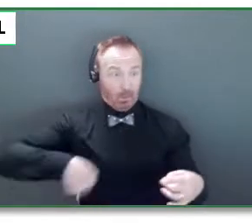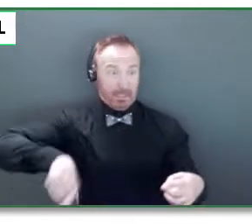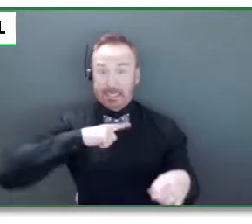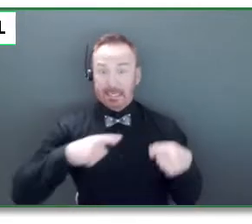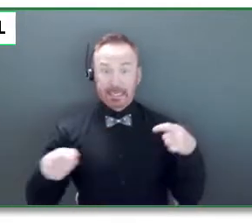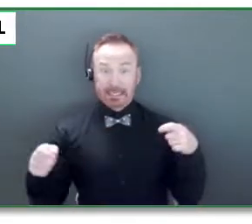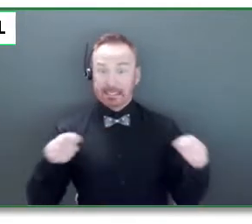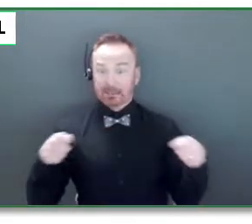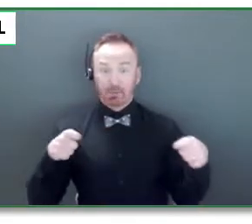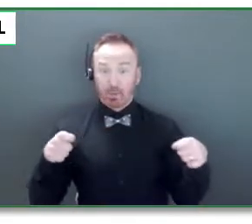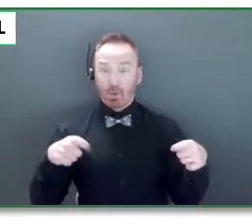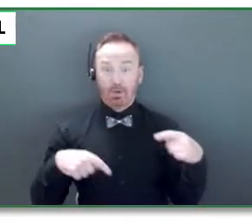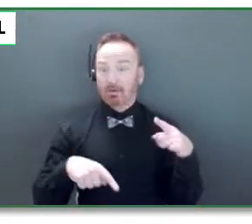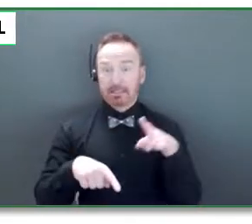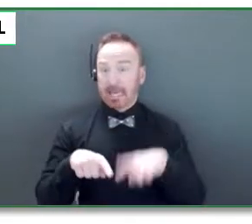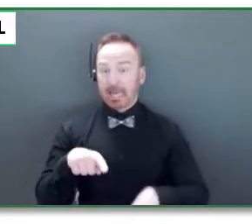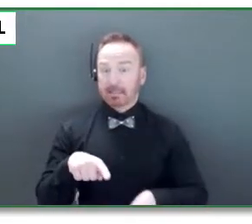protected for all